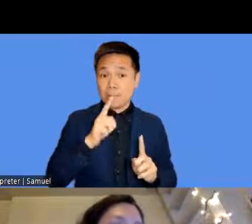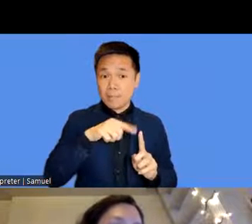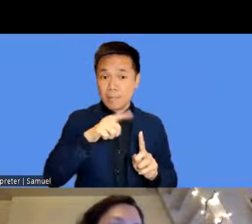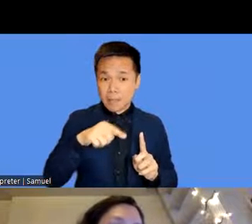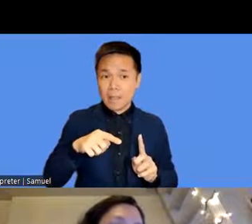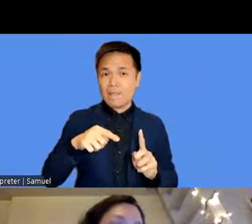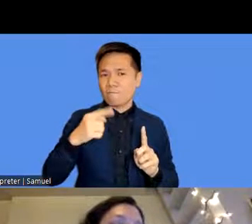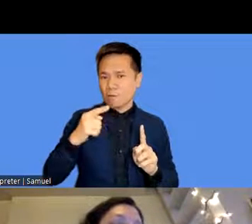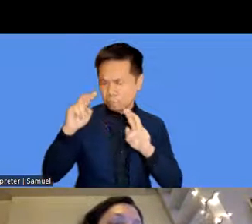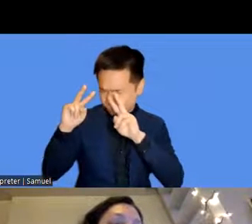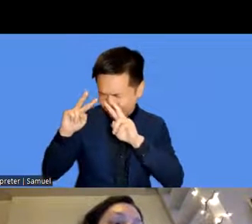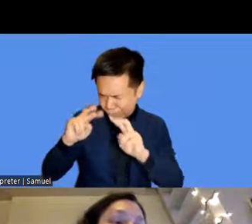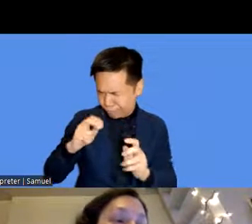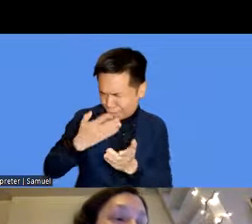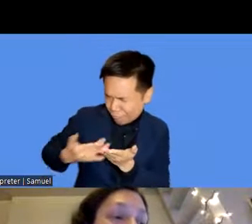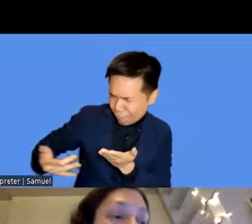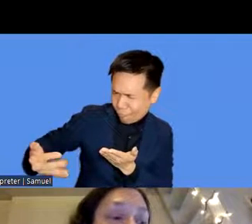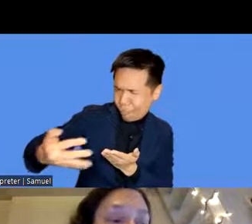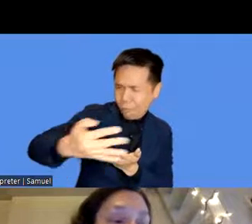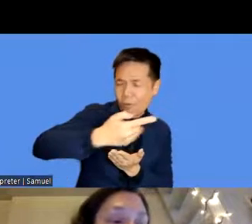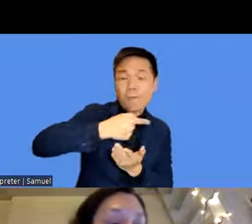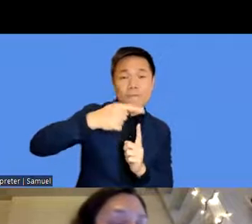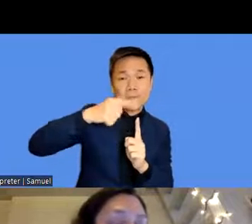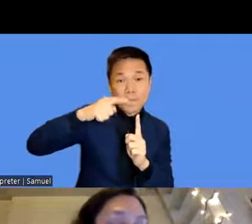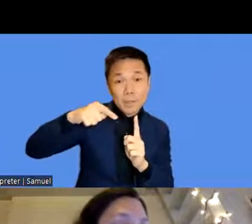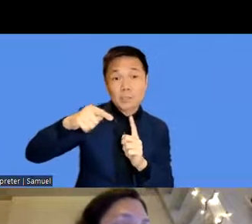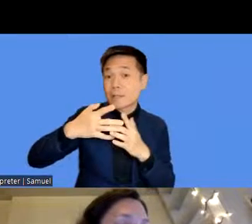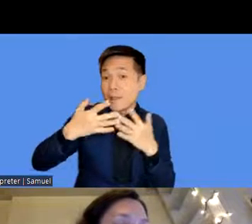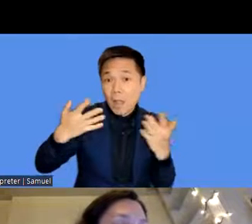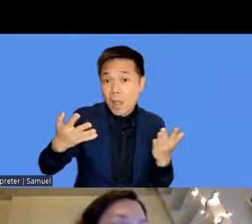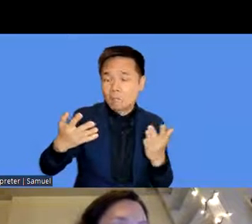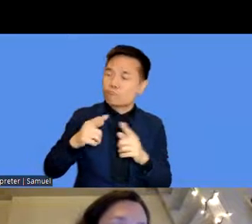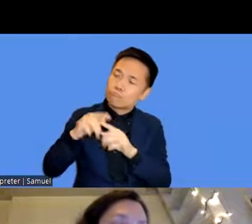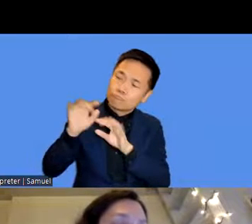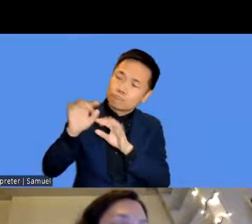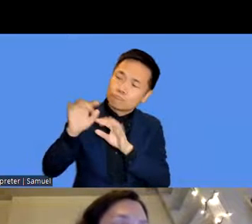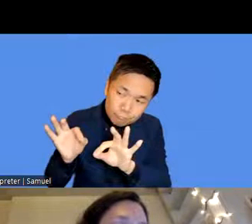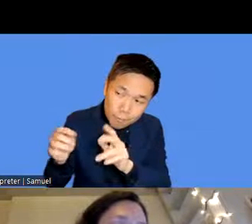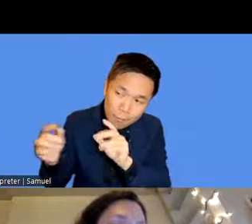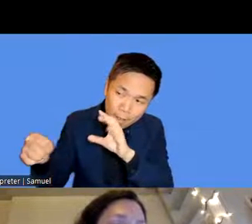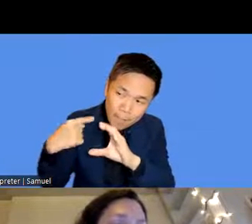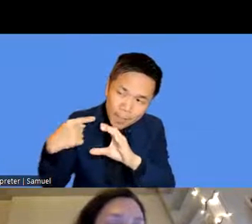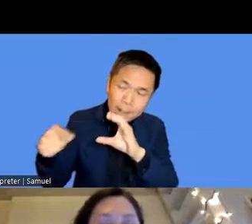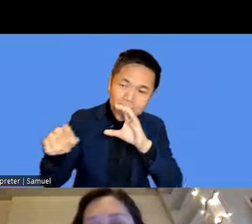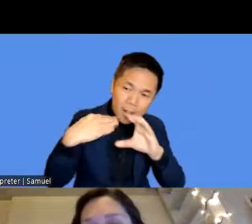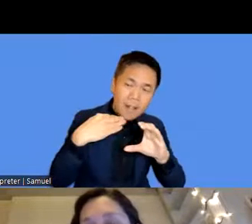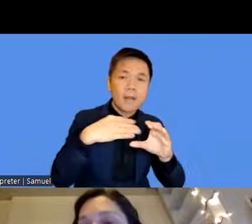These data are generated through various means, such as surveys, emails, reports, storytelling,